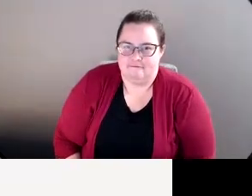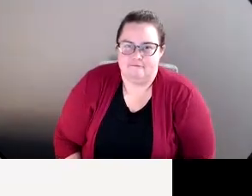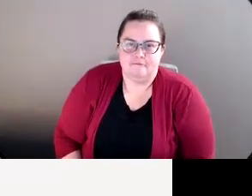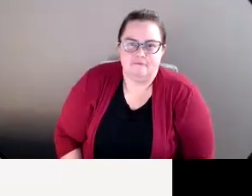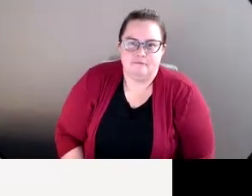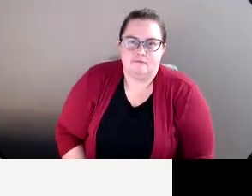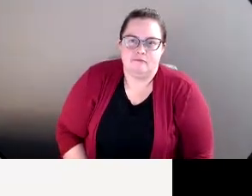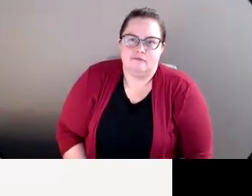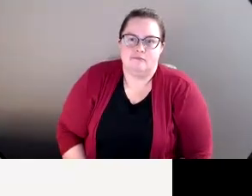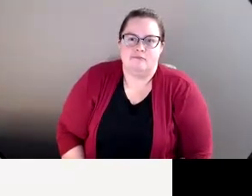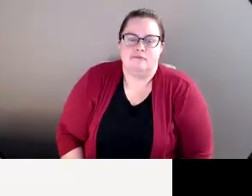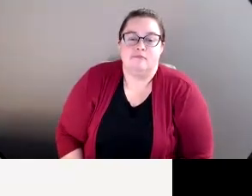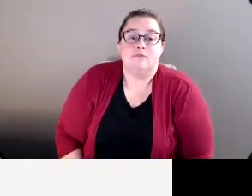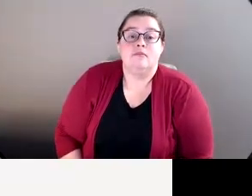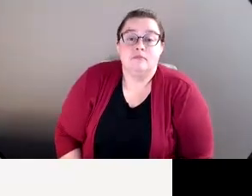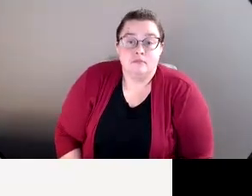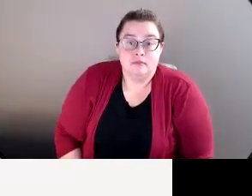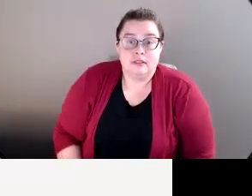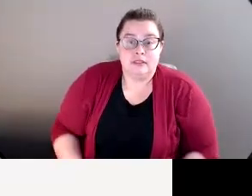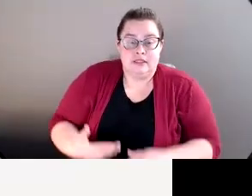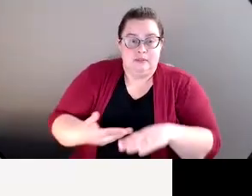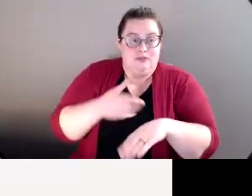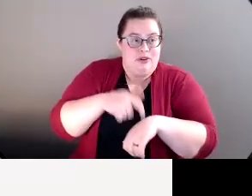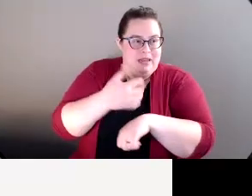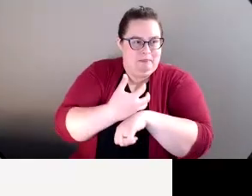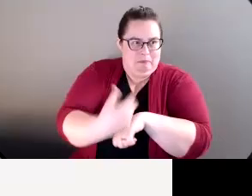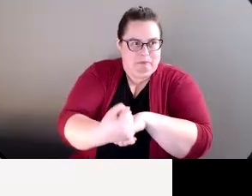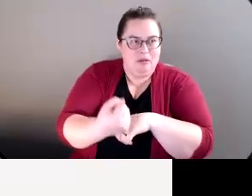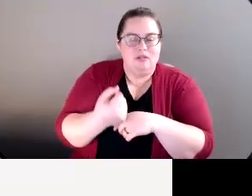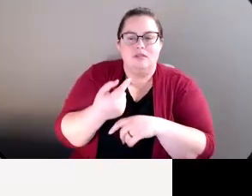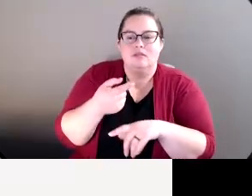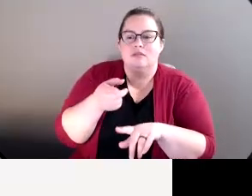Before I run out of time. Listen here, the district has,